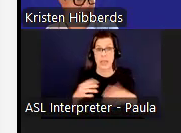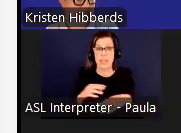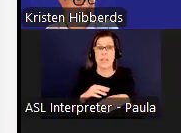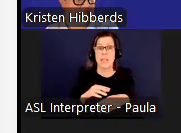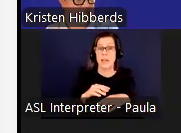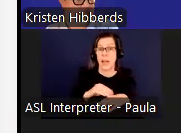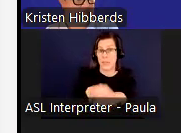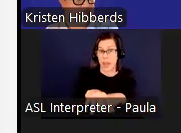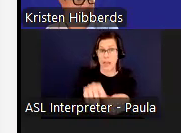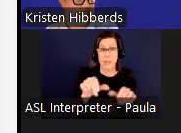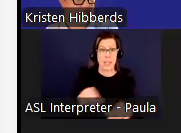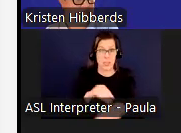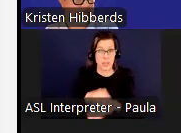serious or substantial.